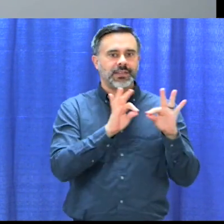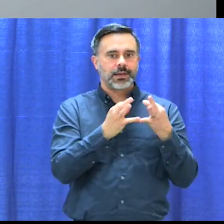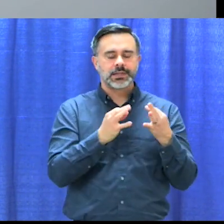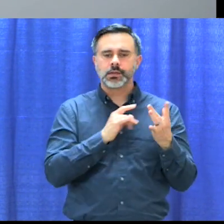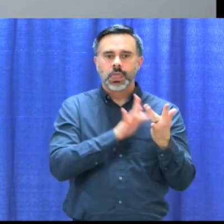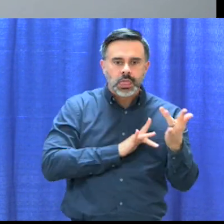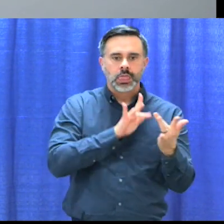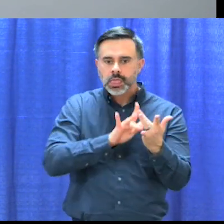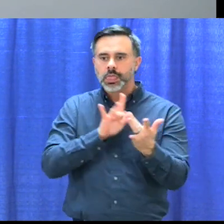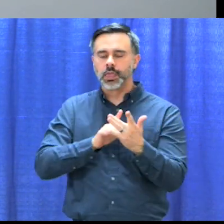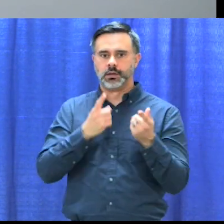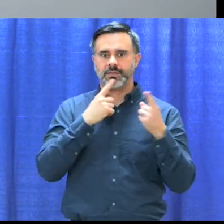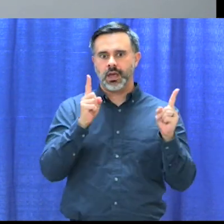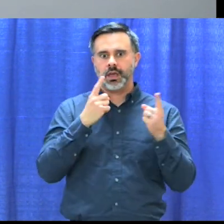and I know that really is an issue.